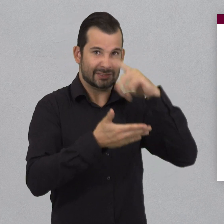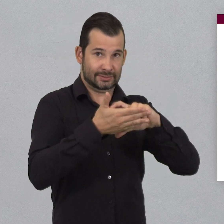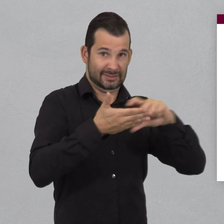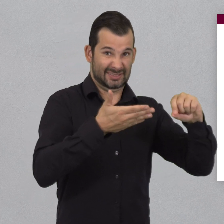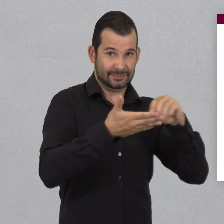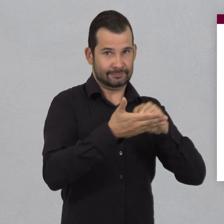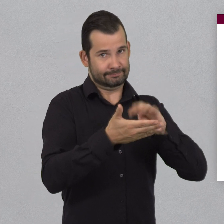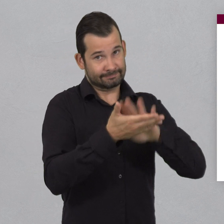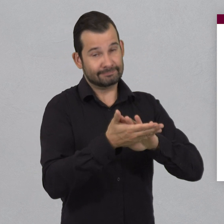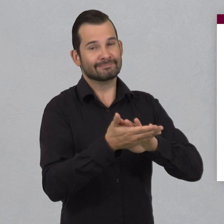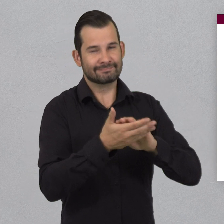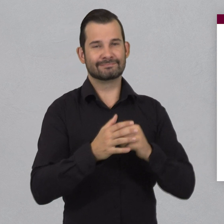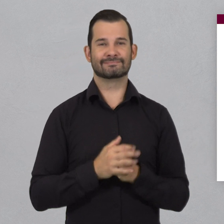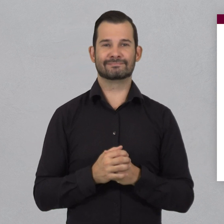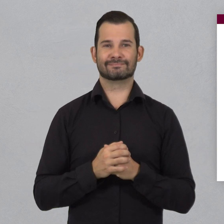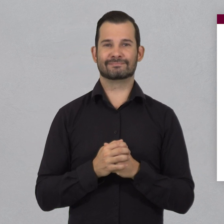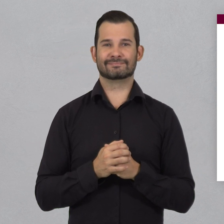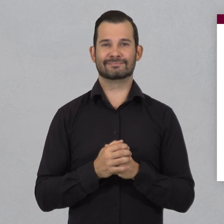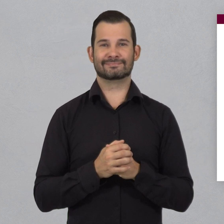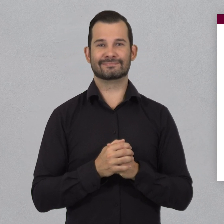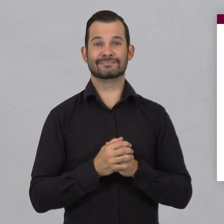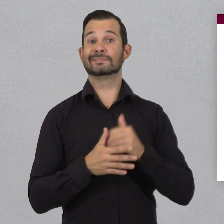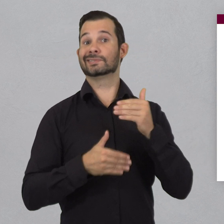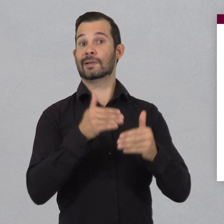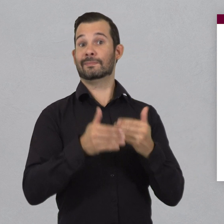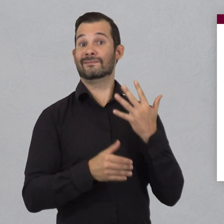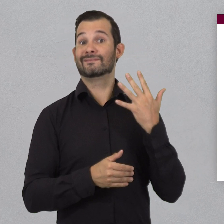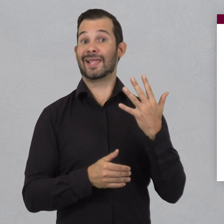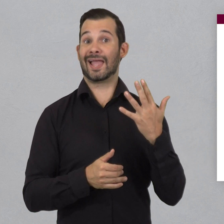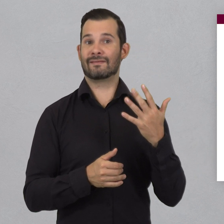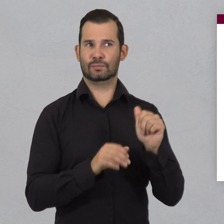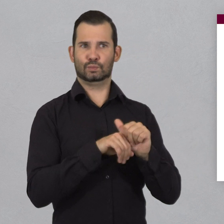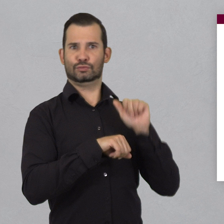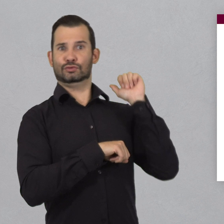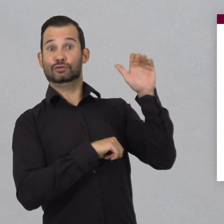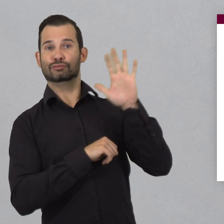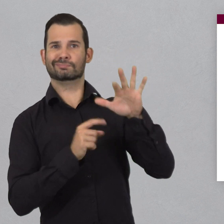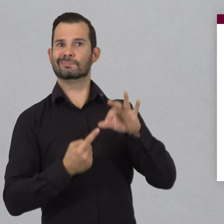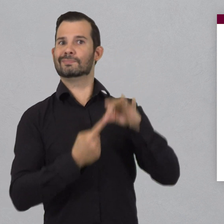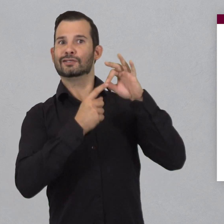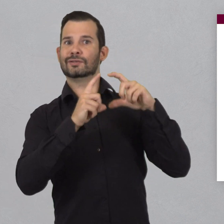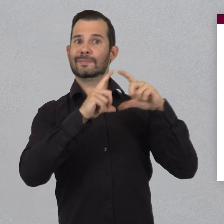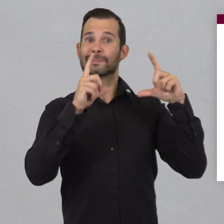on the front of the outer envelope. STEP 5: Return your special ballot.